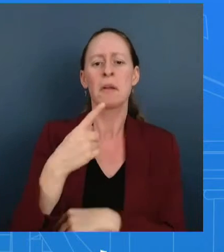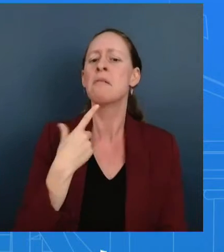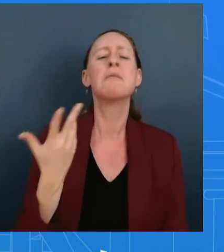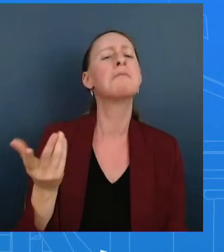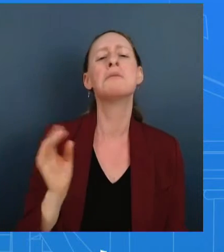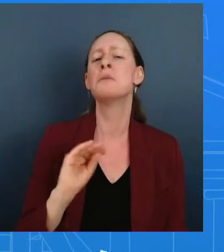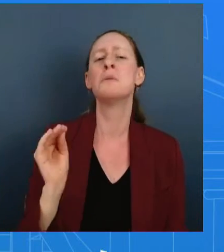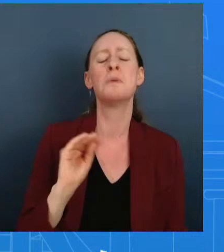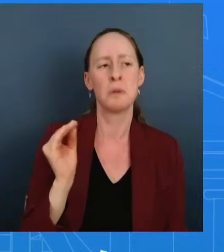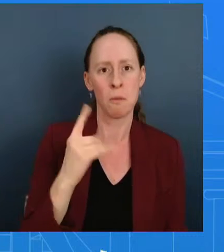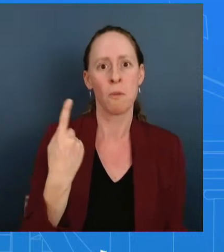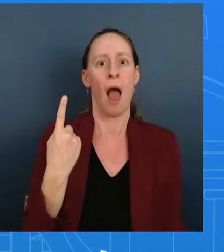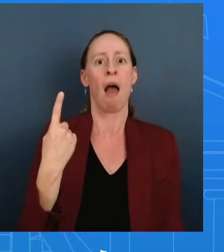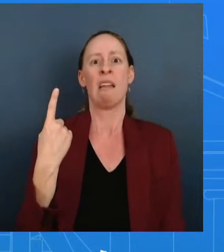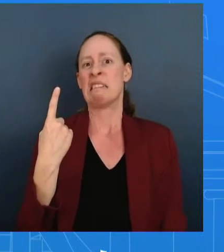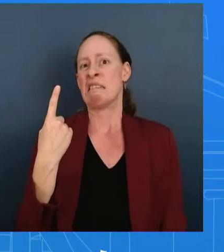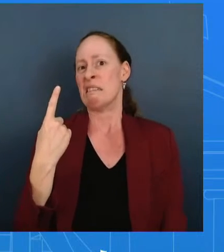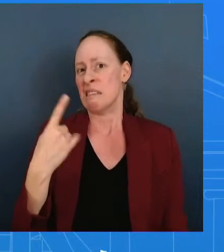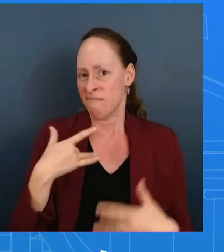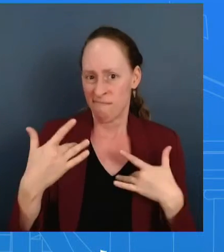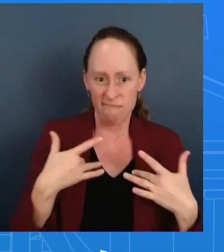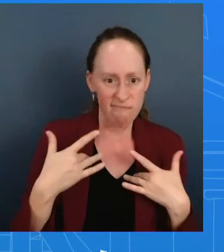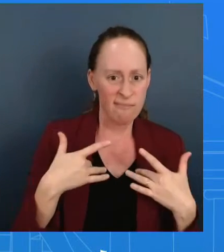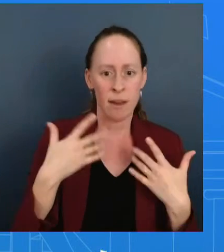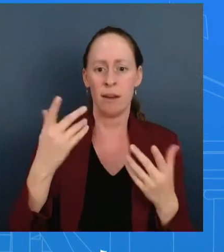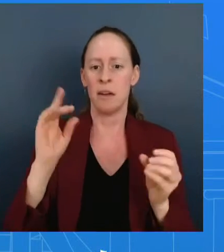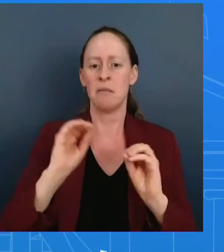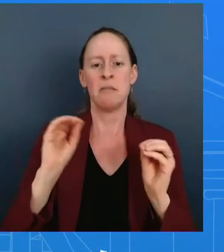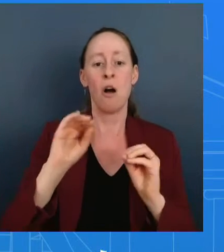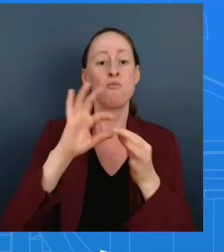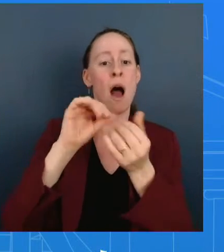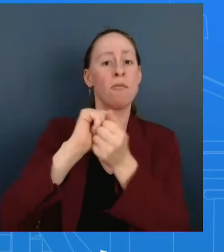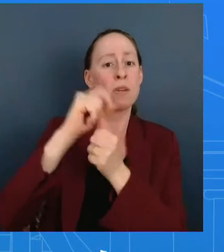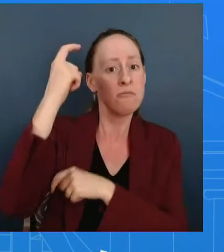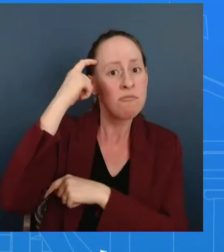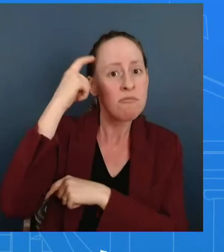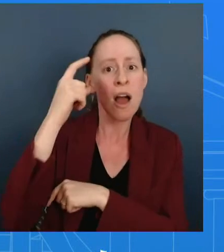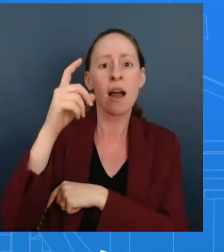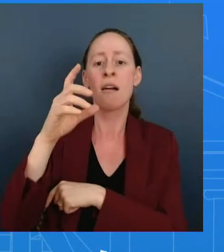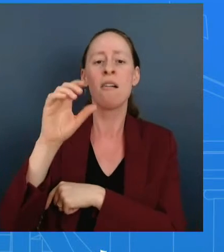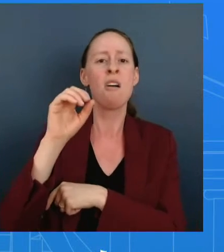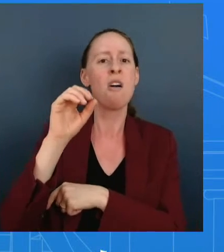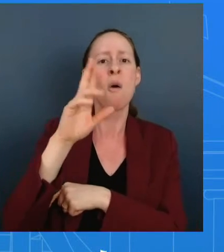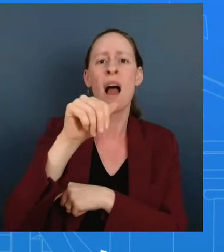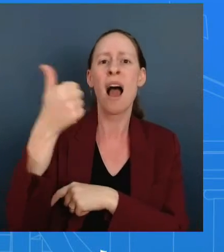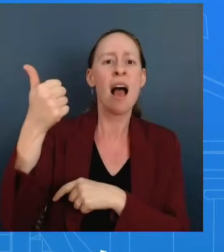cerebellar or other central neurological disorders such as a stroke, multiple sclerosis, Parkinson's,